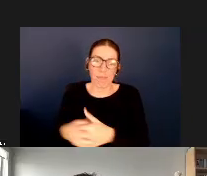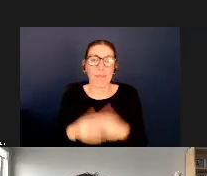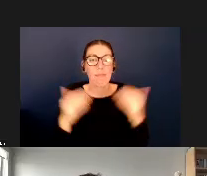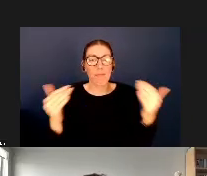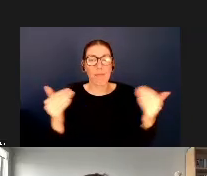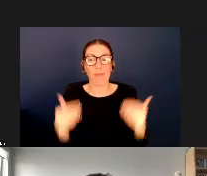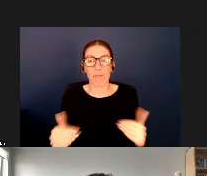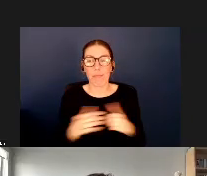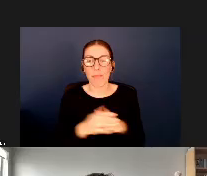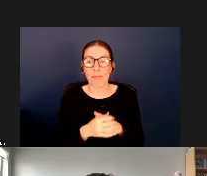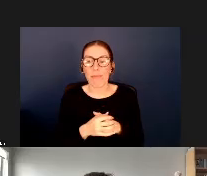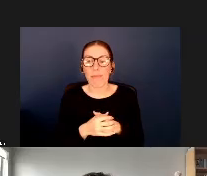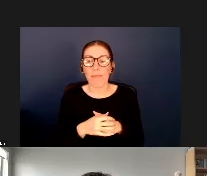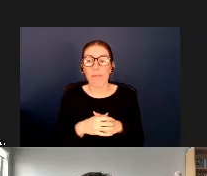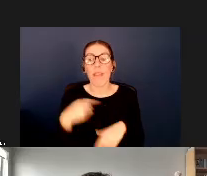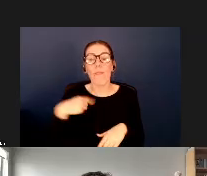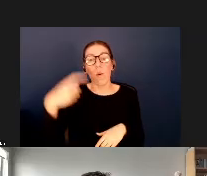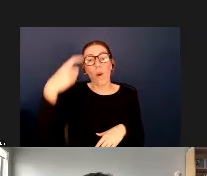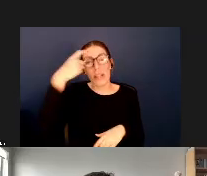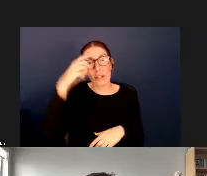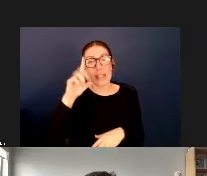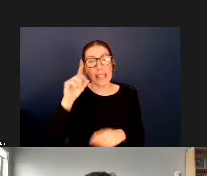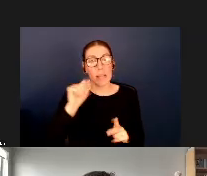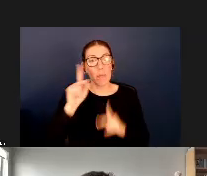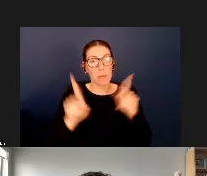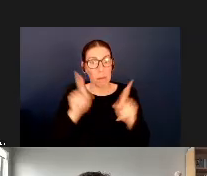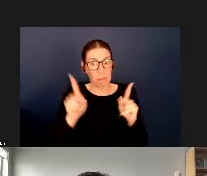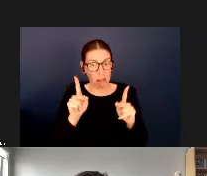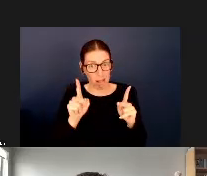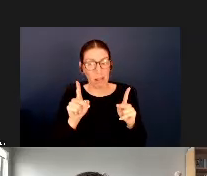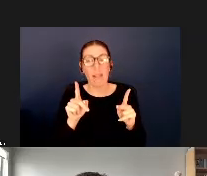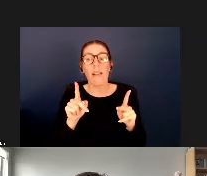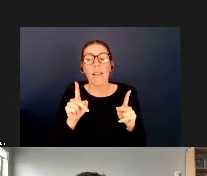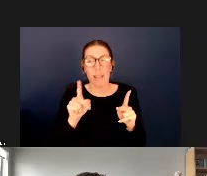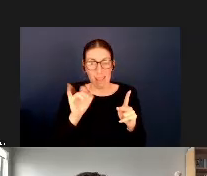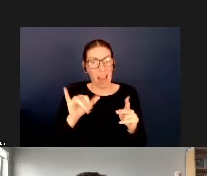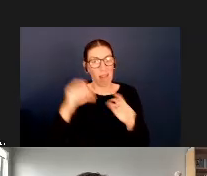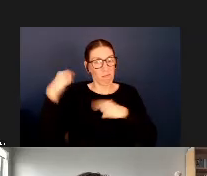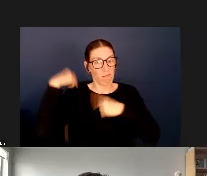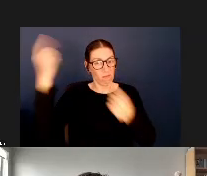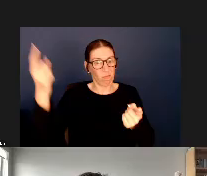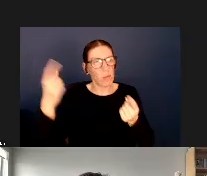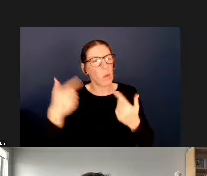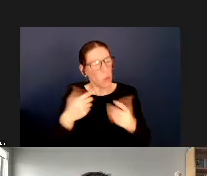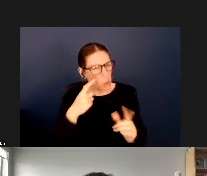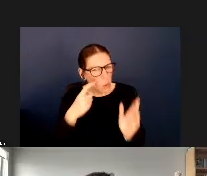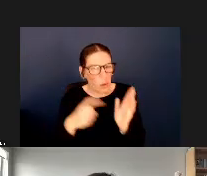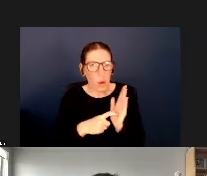for intellectually disabled people has long been characterized by turbulence, and we find that this